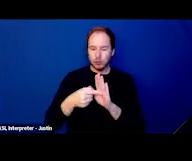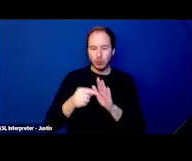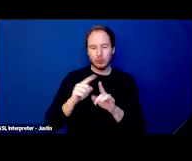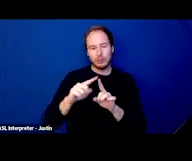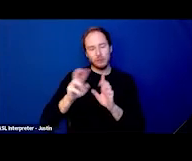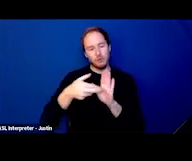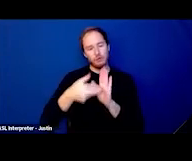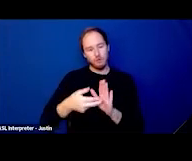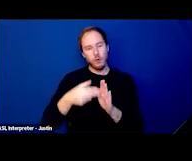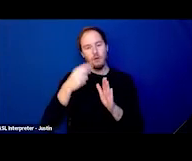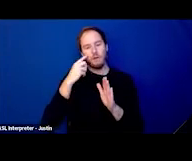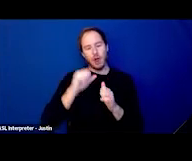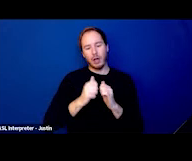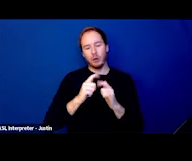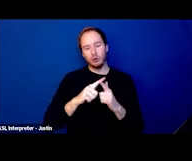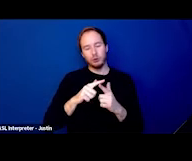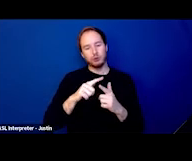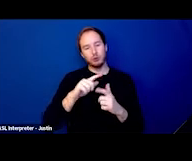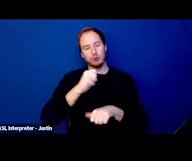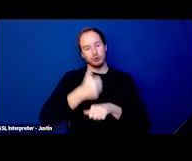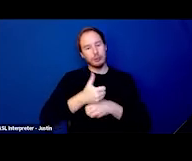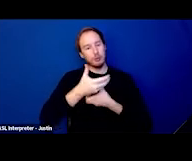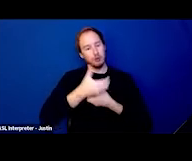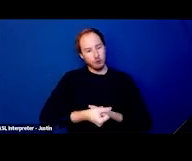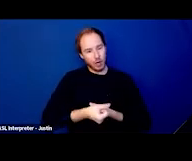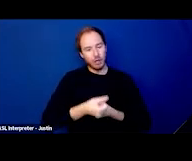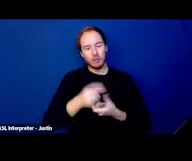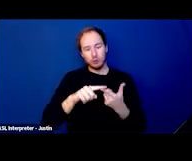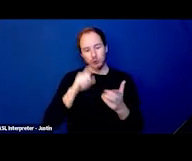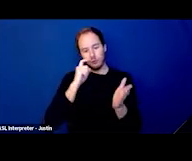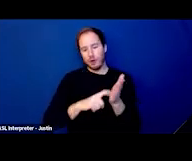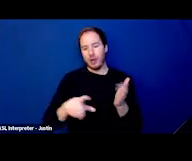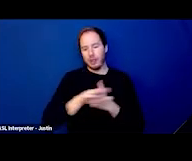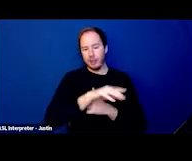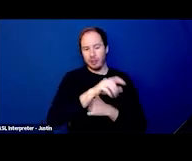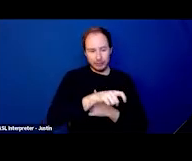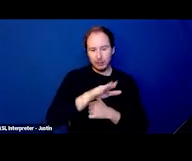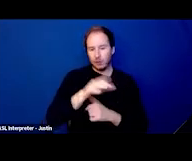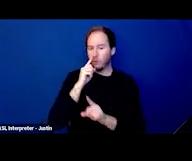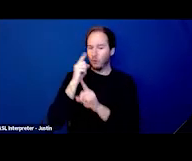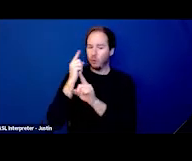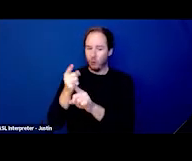in building trust with people, getting to know their needs and their goals, and really beginning to build a foundation